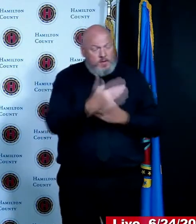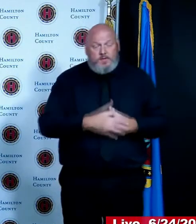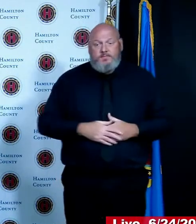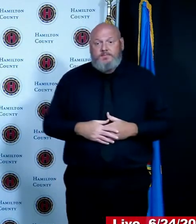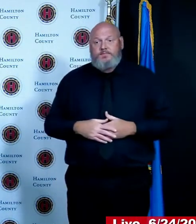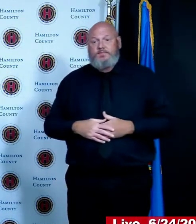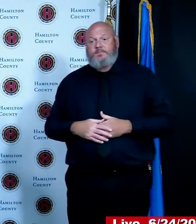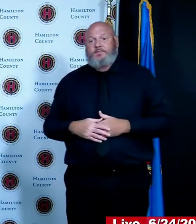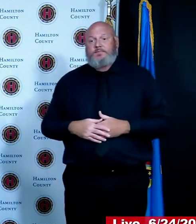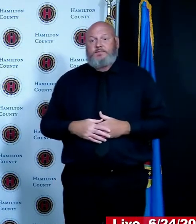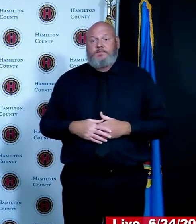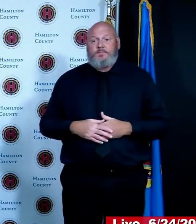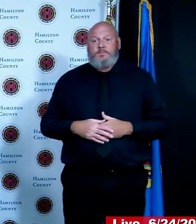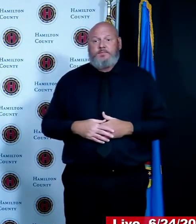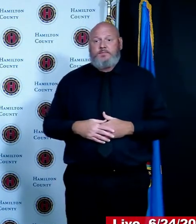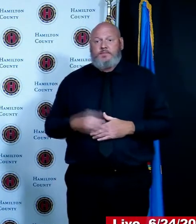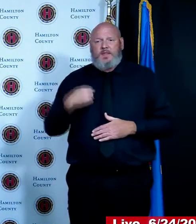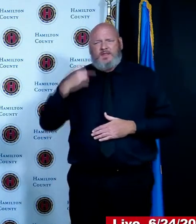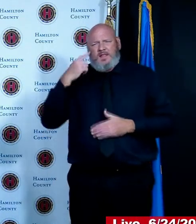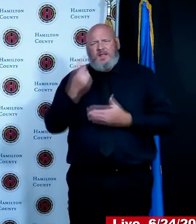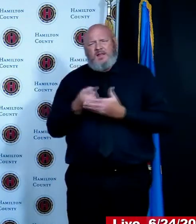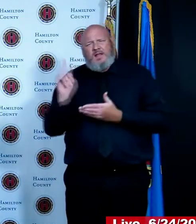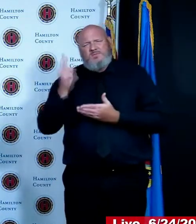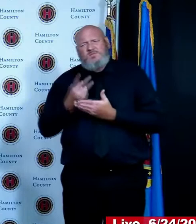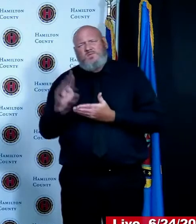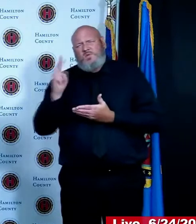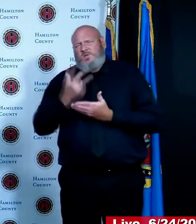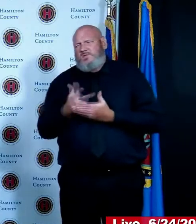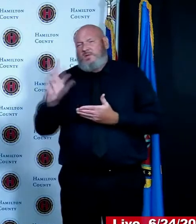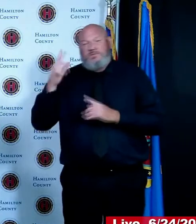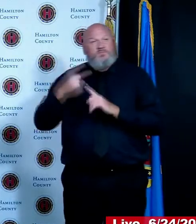more than a month I lose track with these things at this point but you had